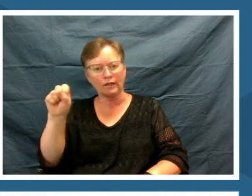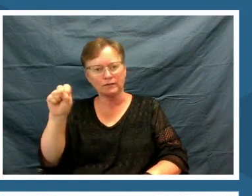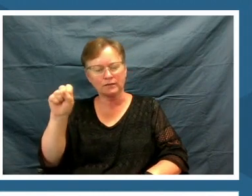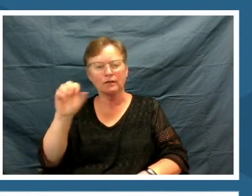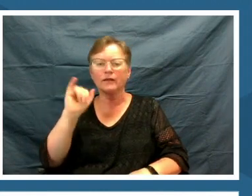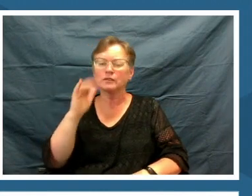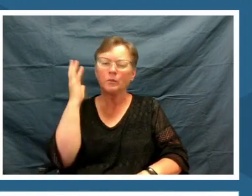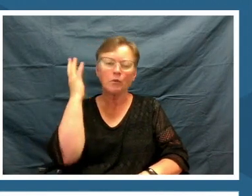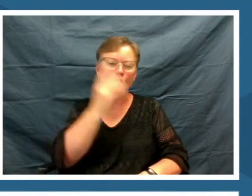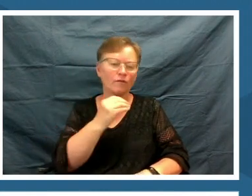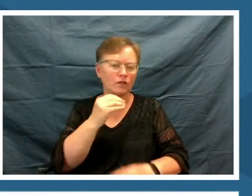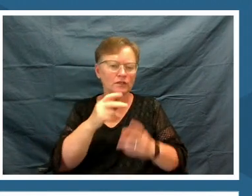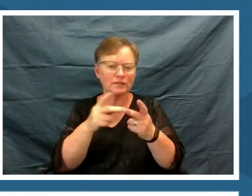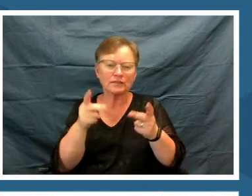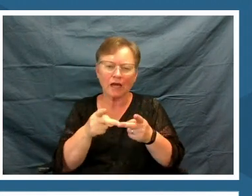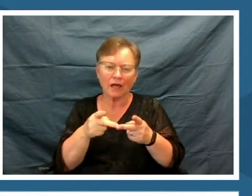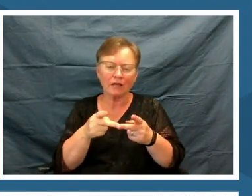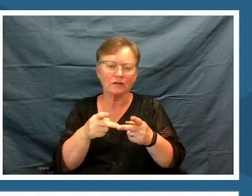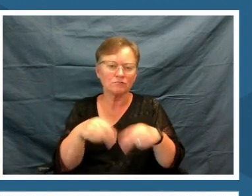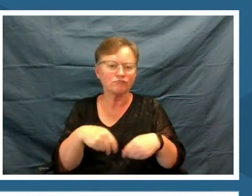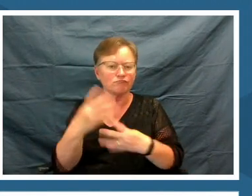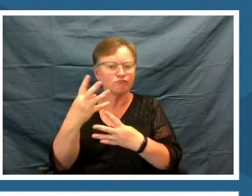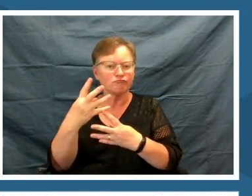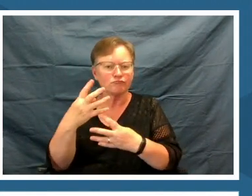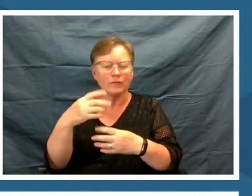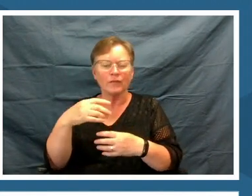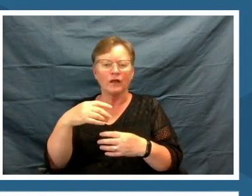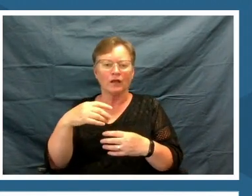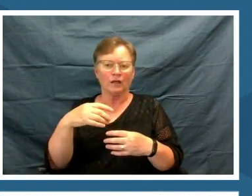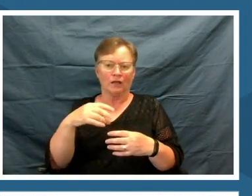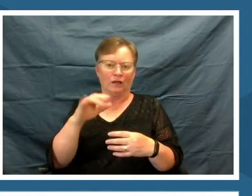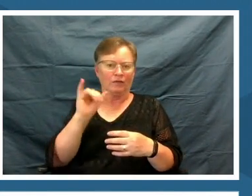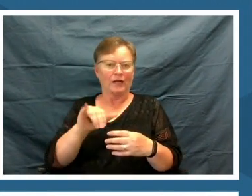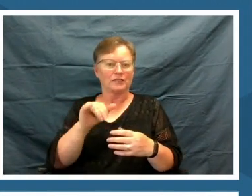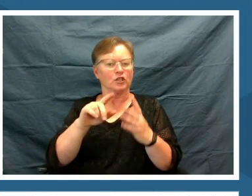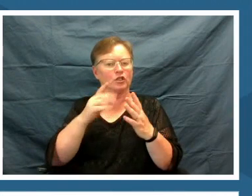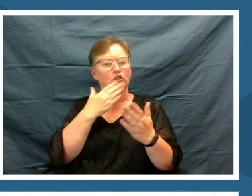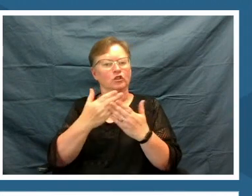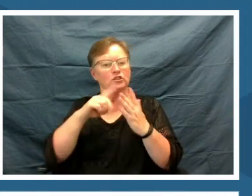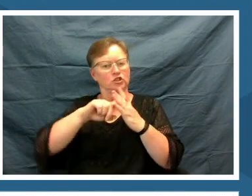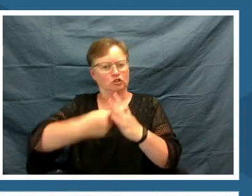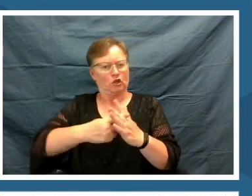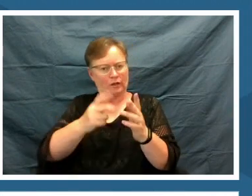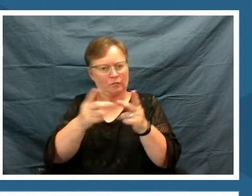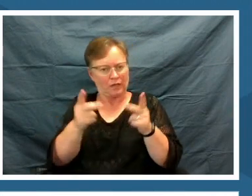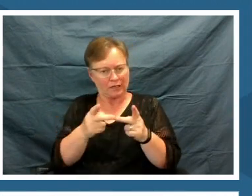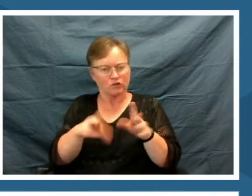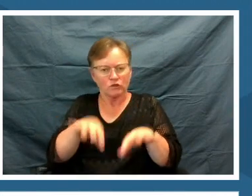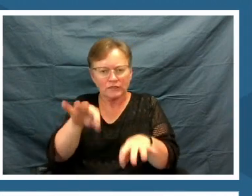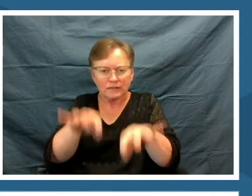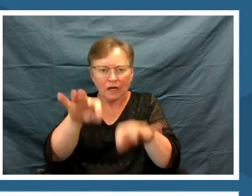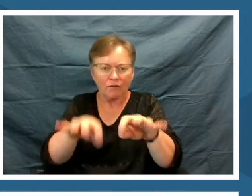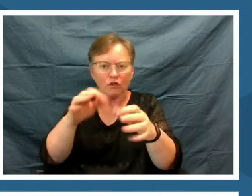and a launching point to discover all the many opportunities and resources